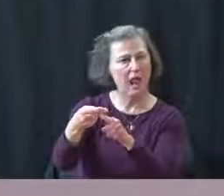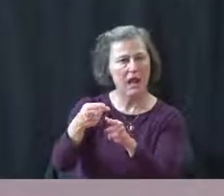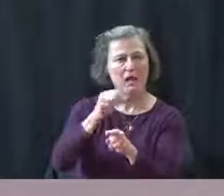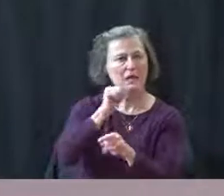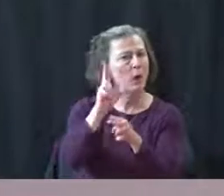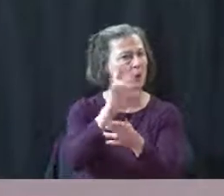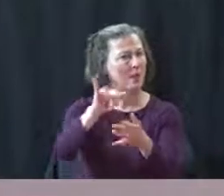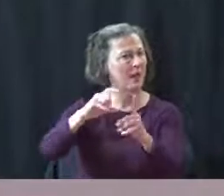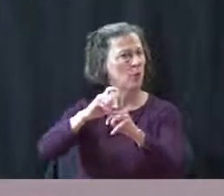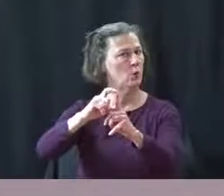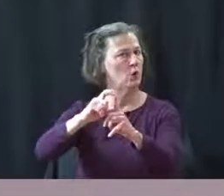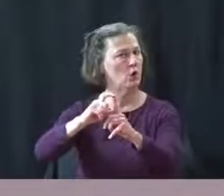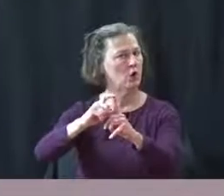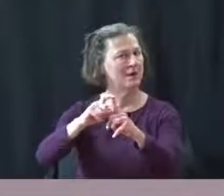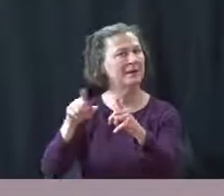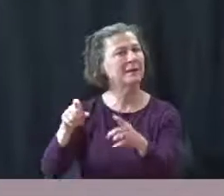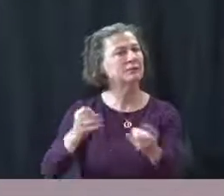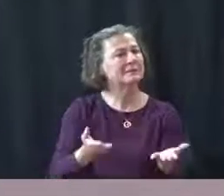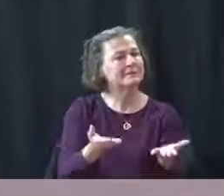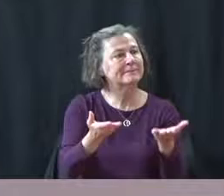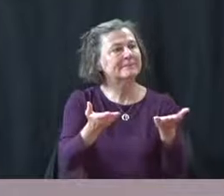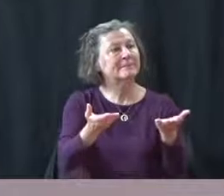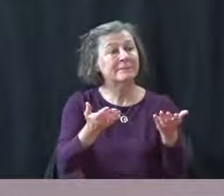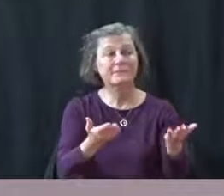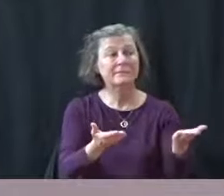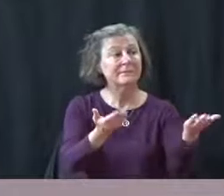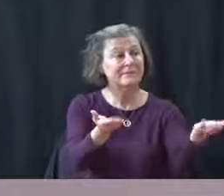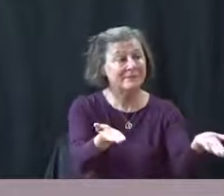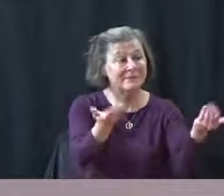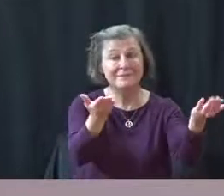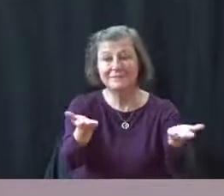He just went about trying to uplift people by his presence, by his singing.